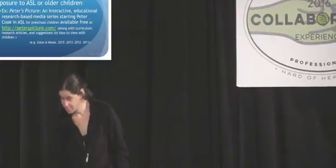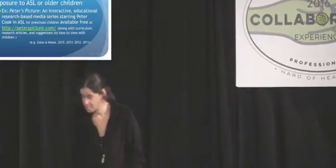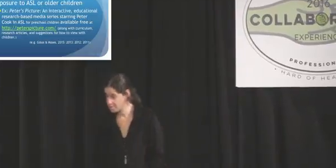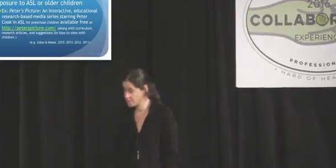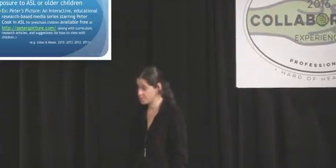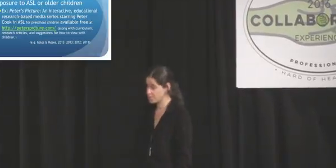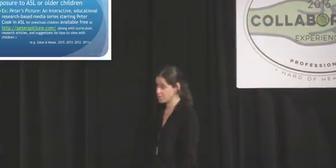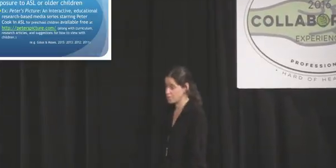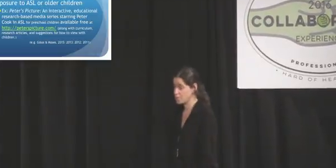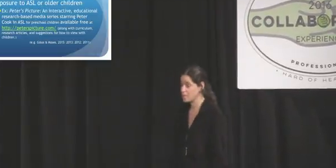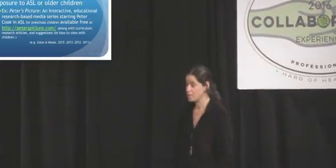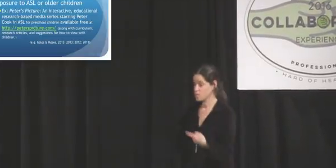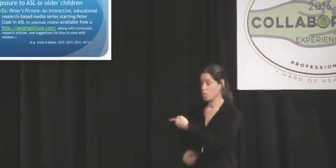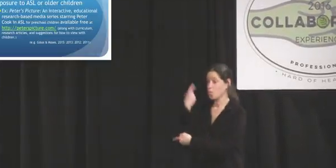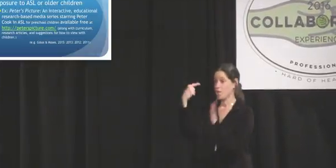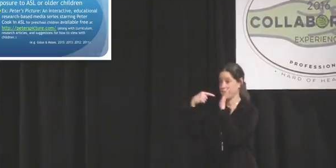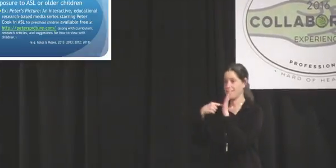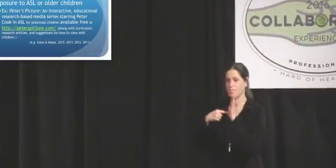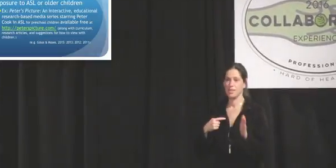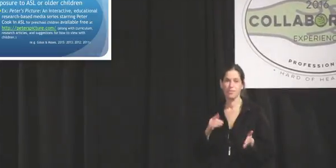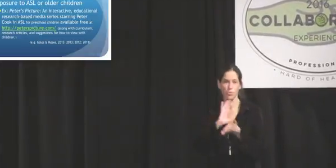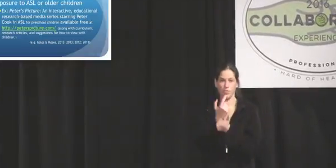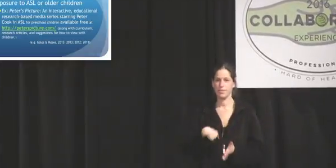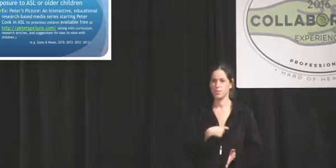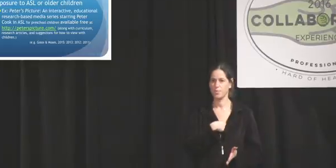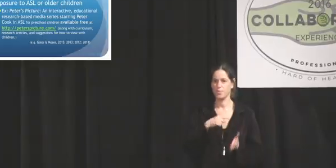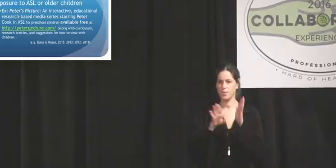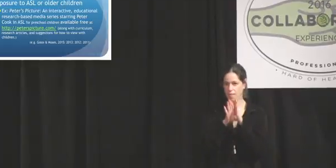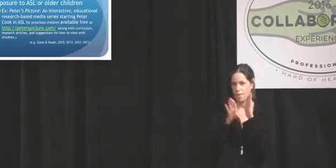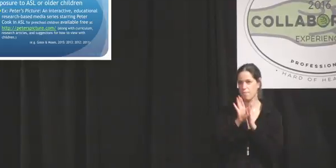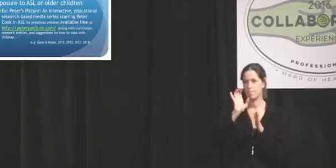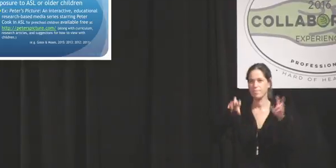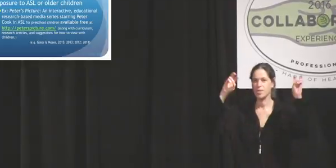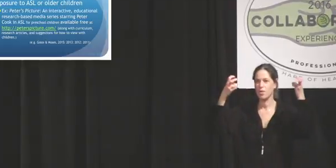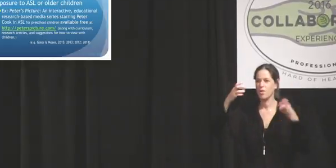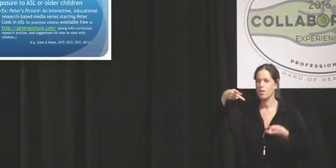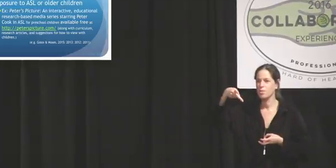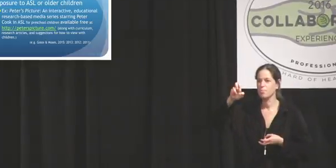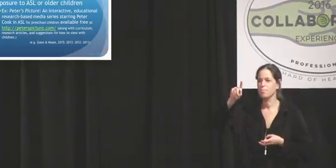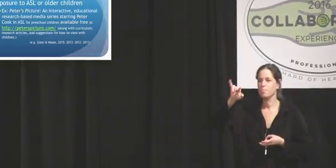that the kids see. We developed a series